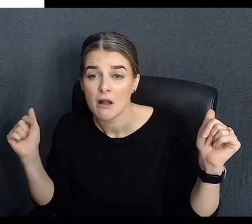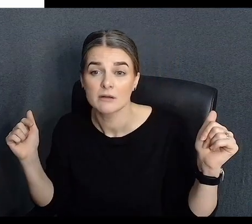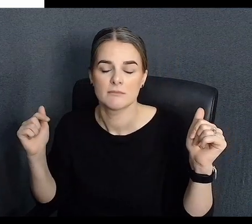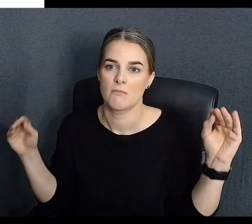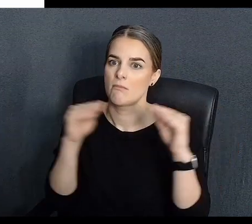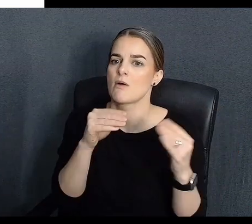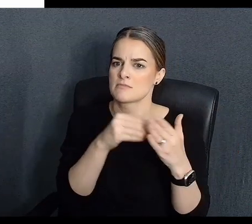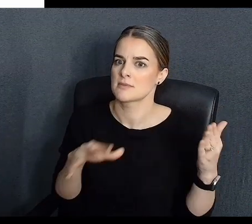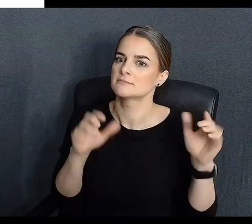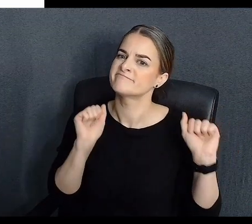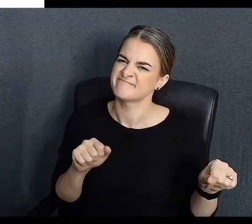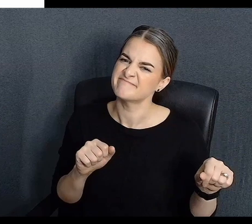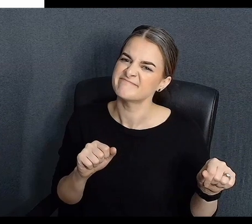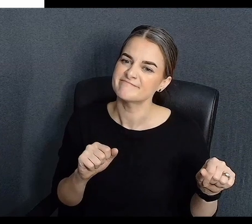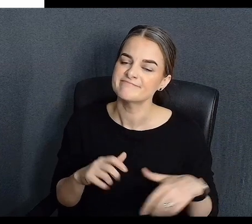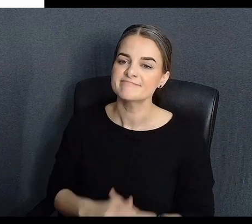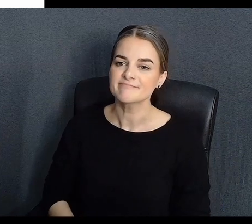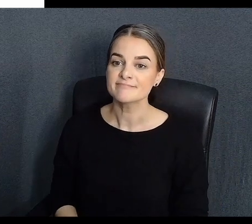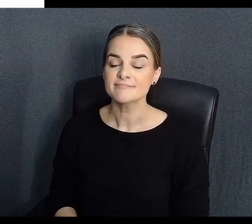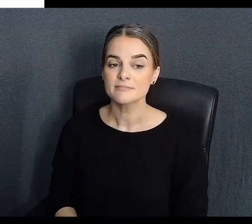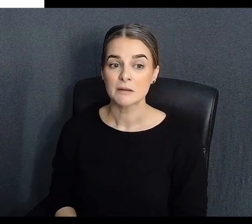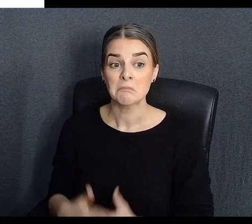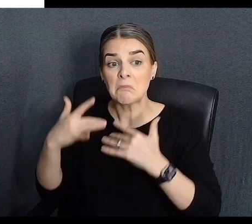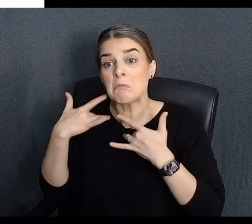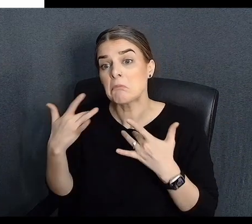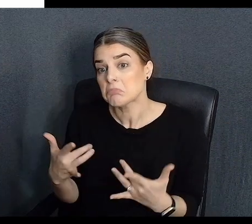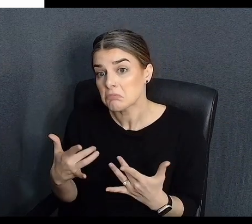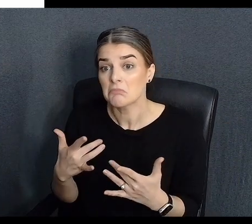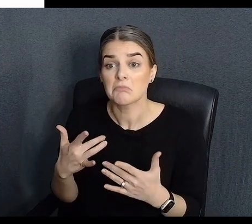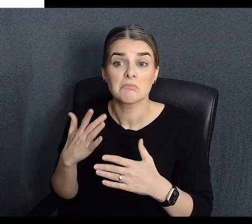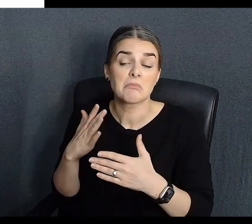But in most of those cases, you can get an iPad with an app